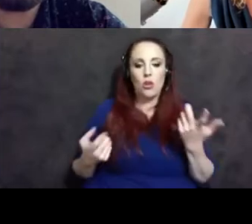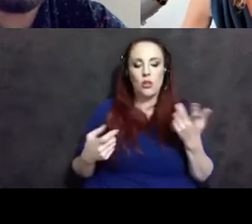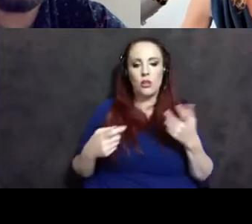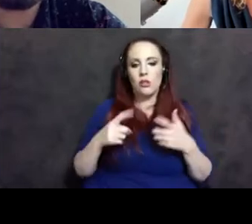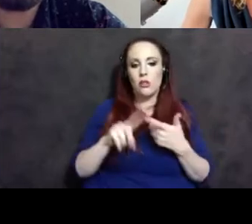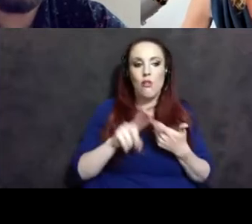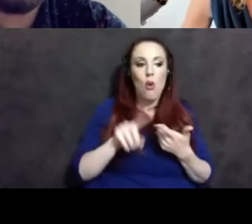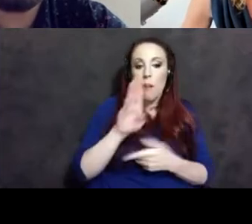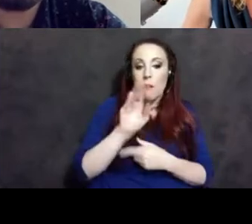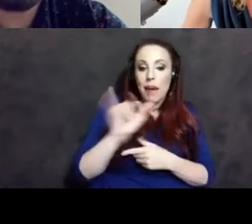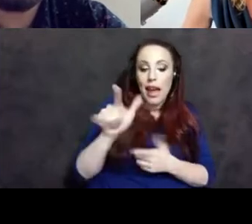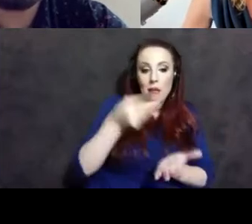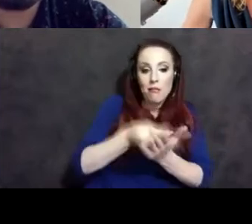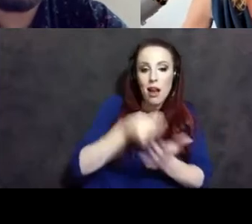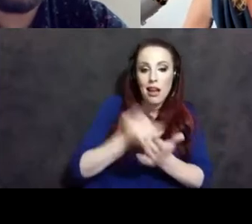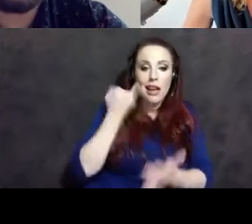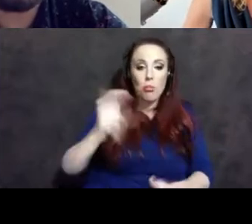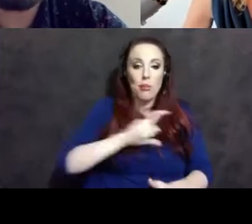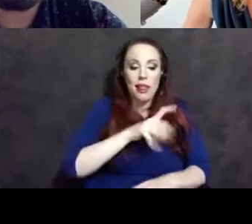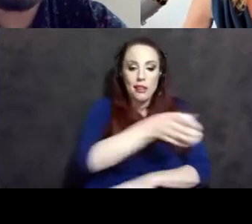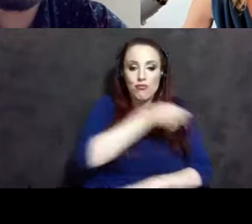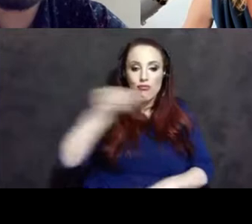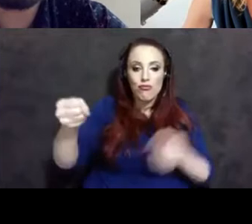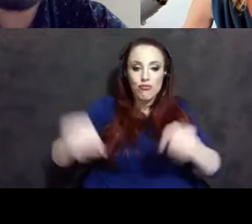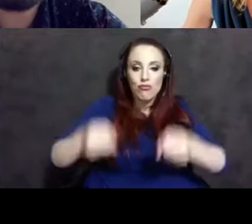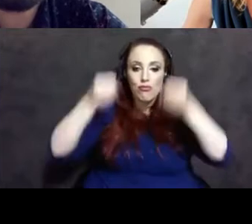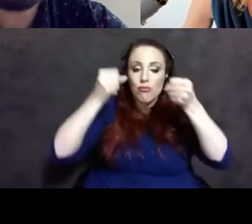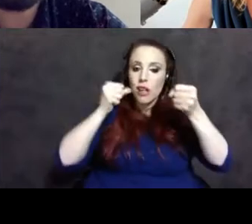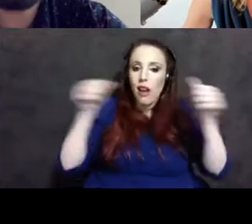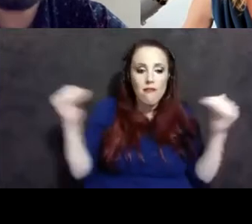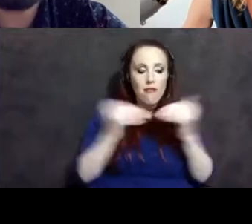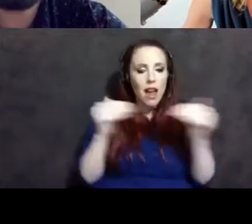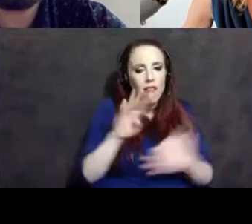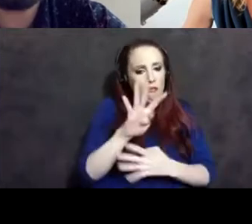by police unfairly. It can go a long way.